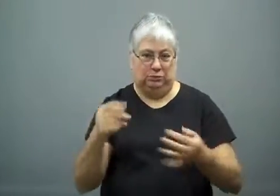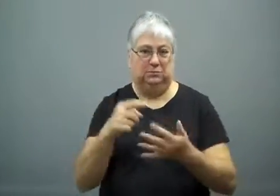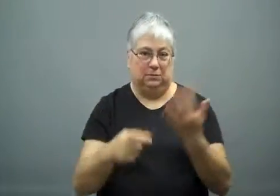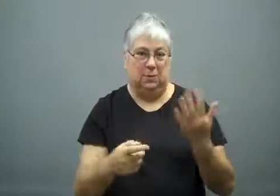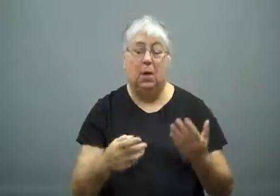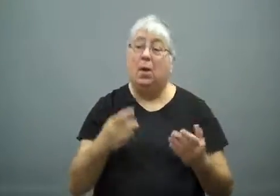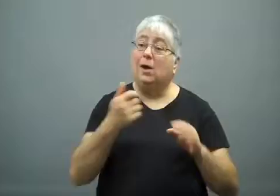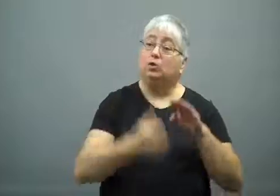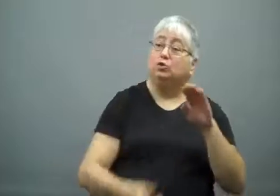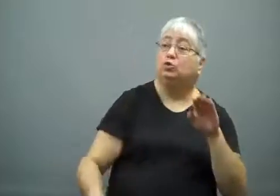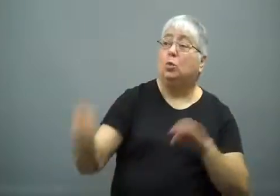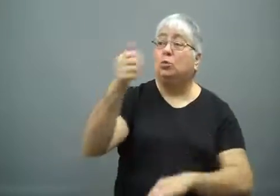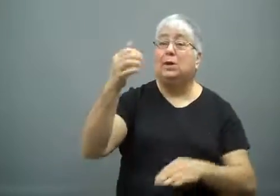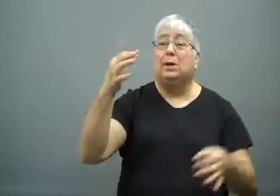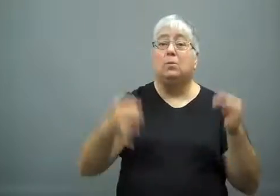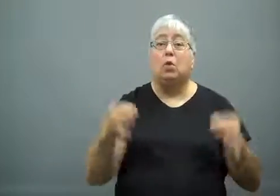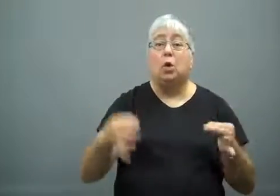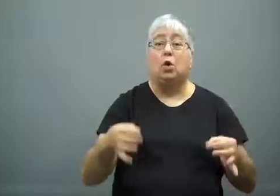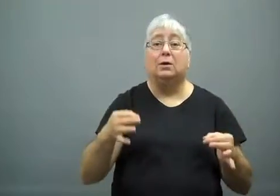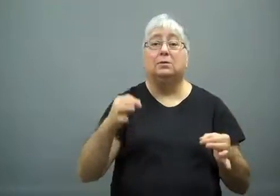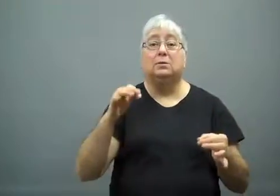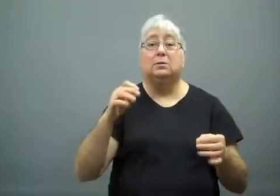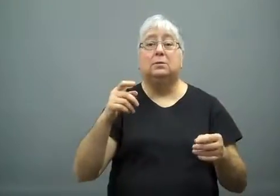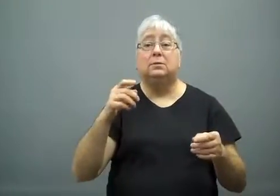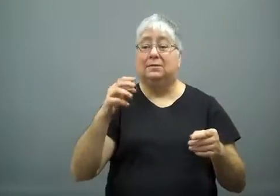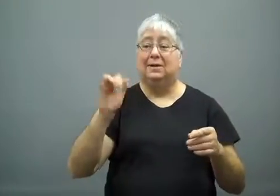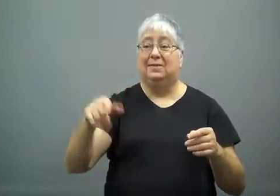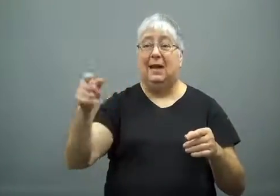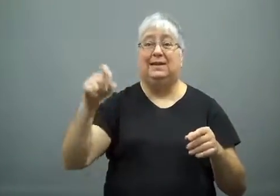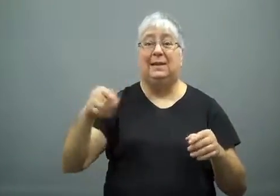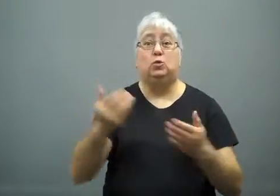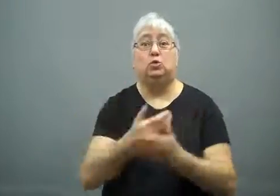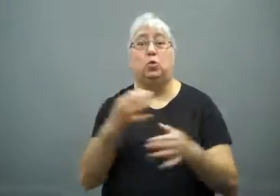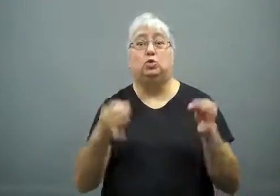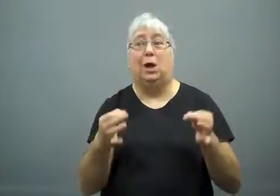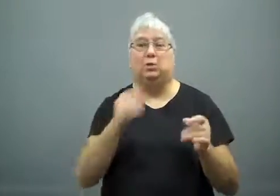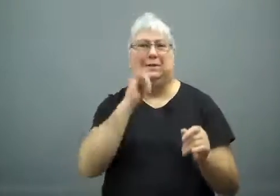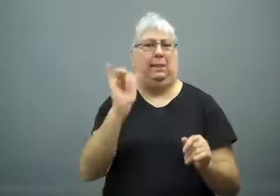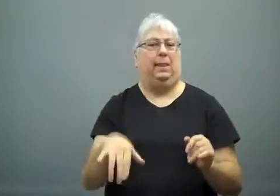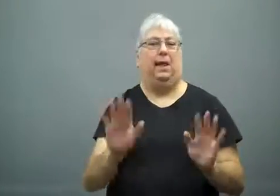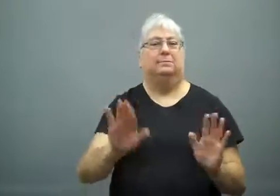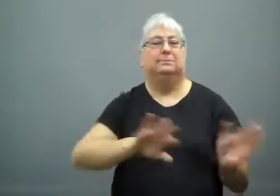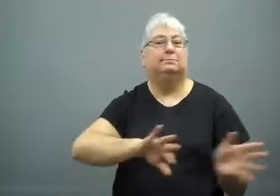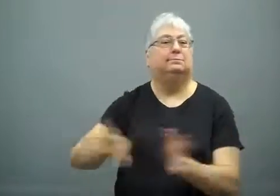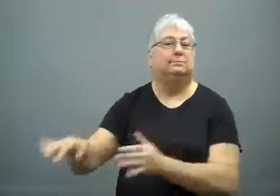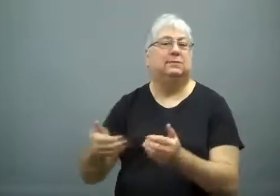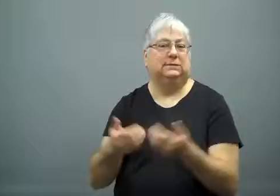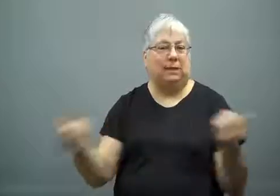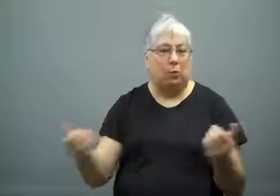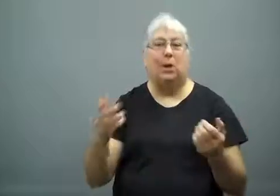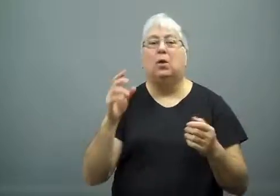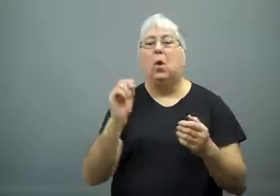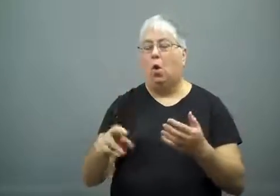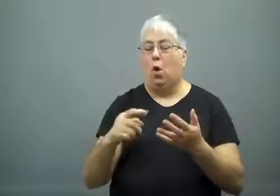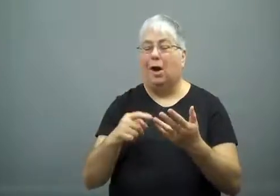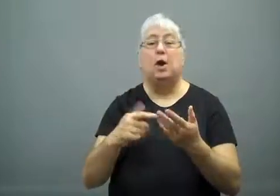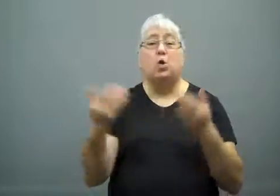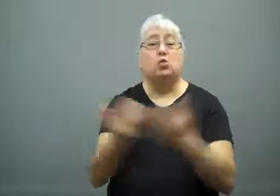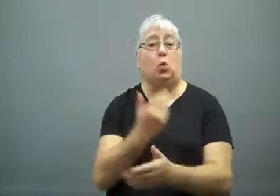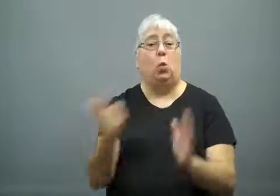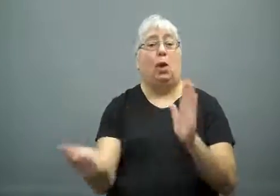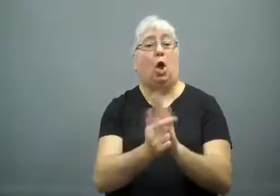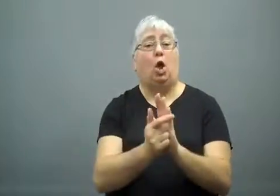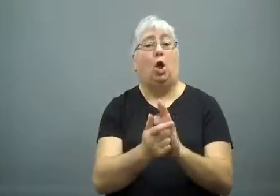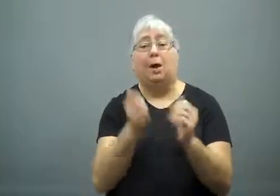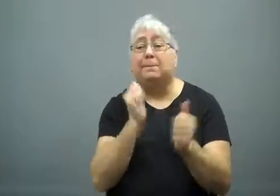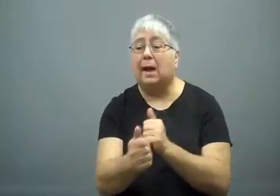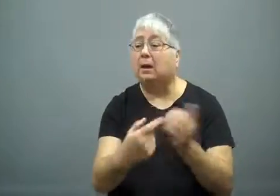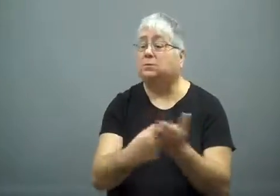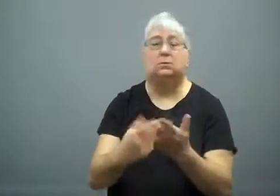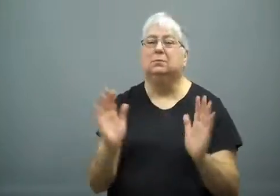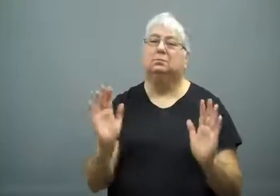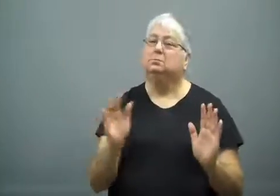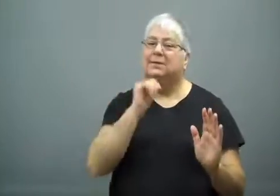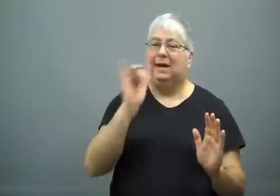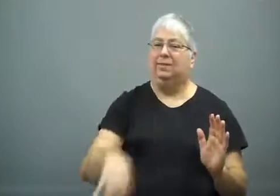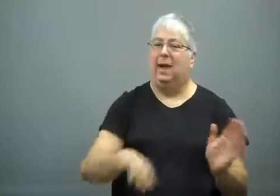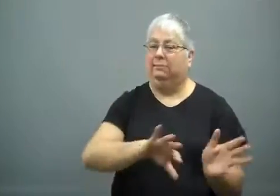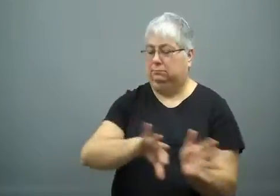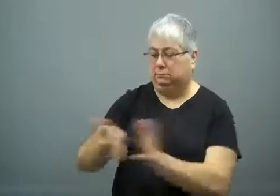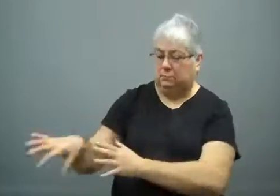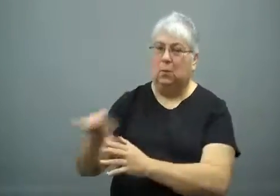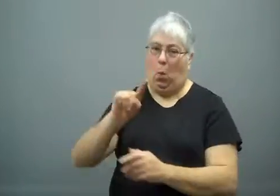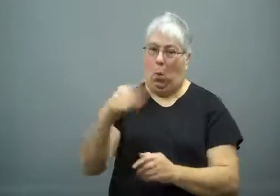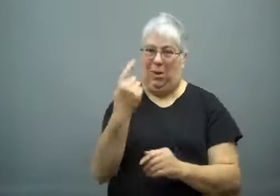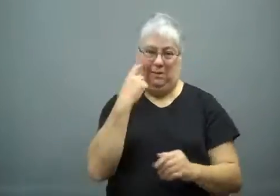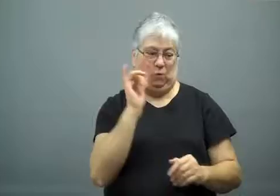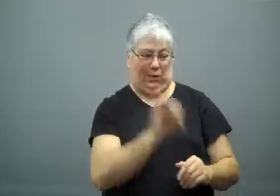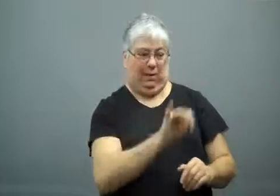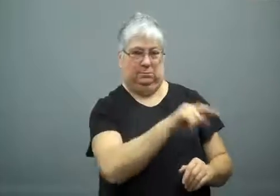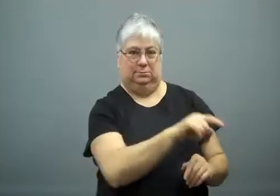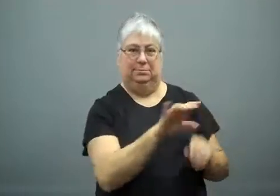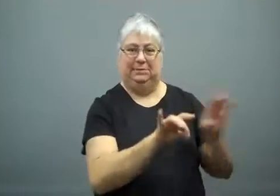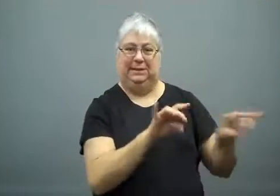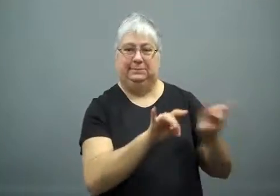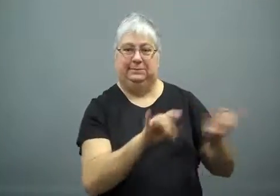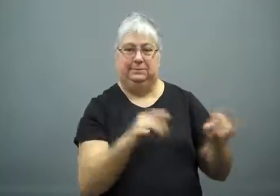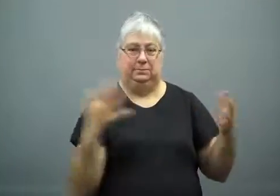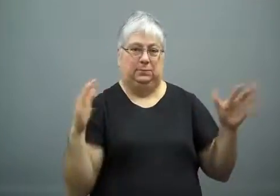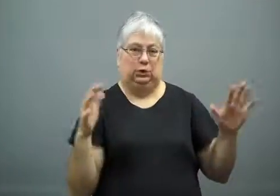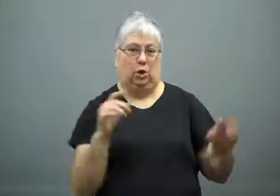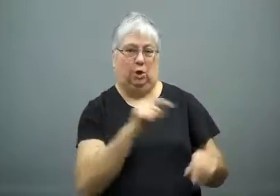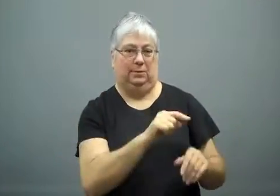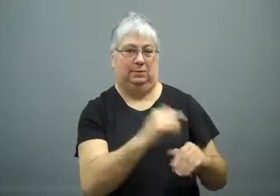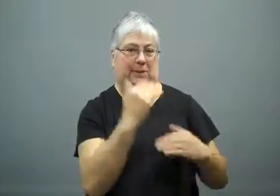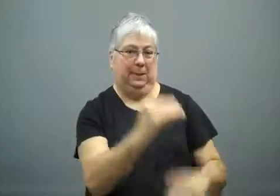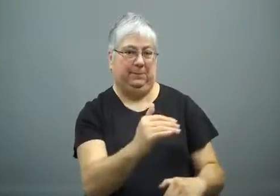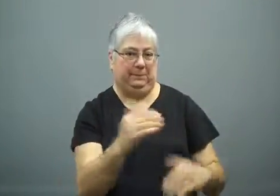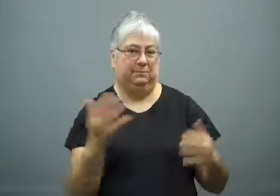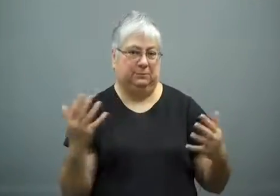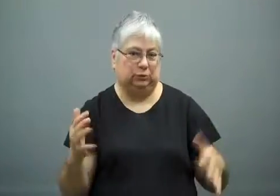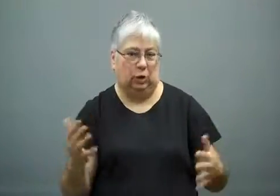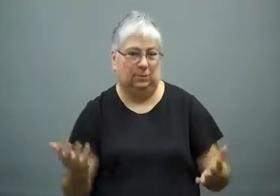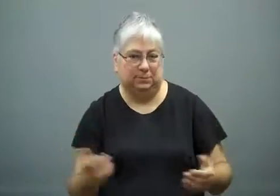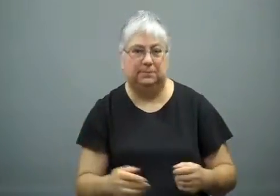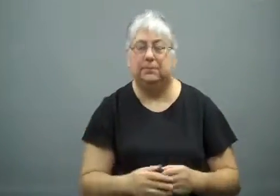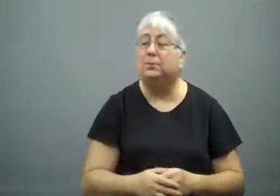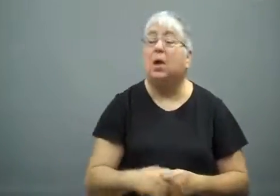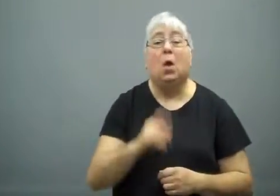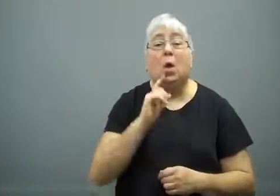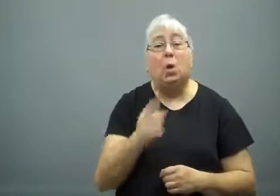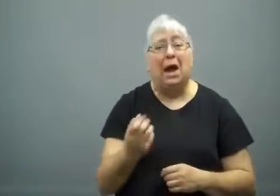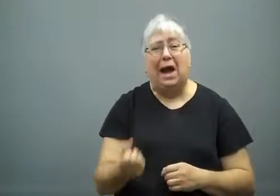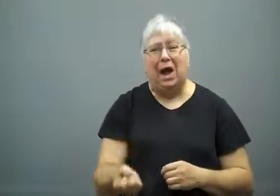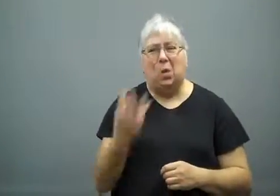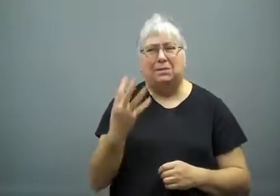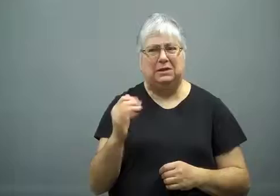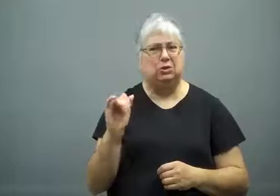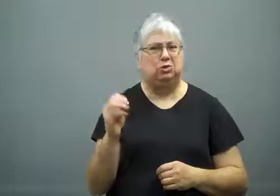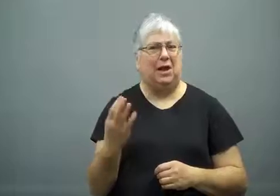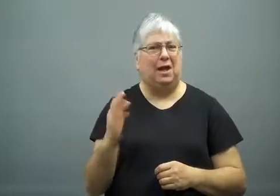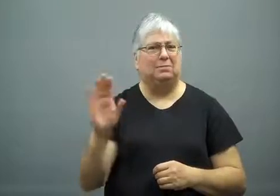It's limited and does not apply to Supreme court nominees or to legislation.